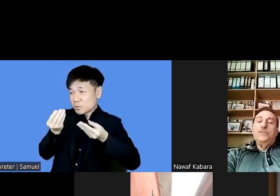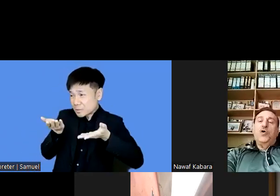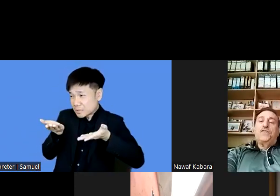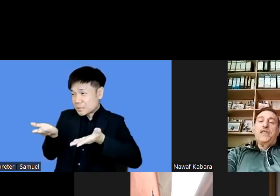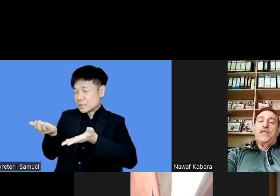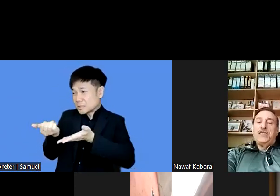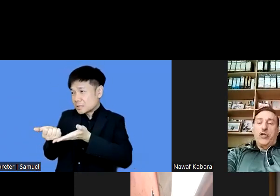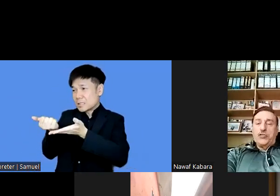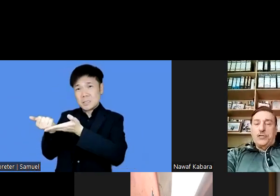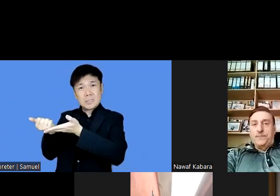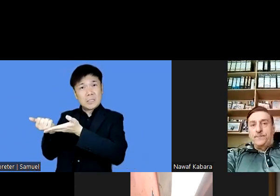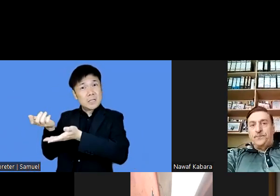of the situation.